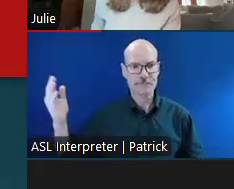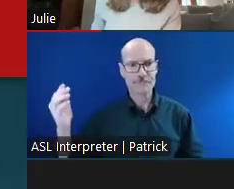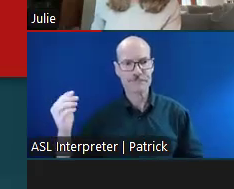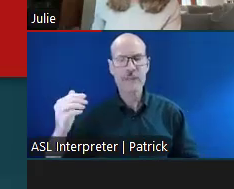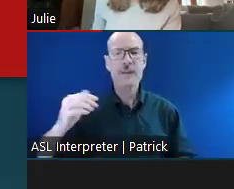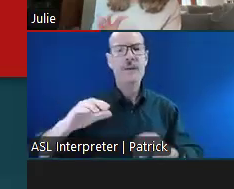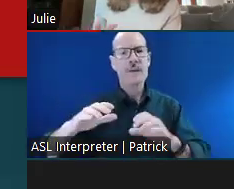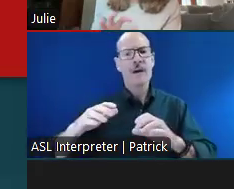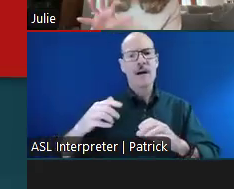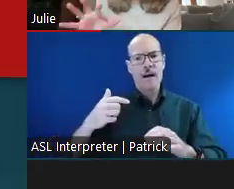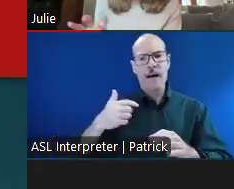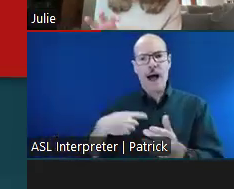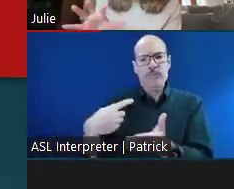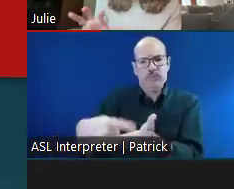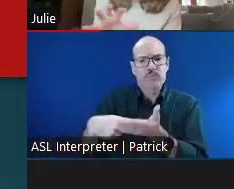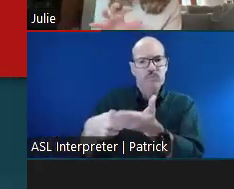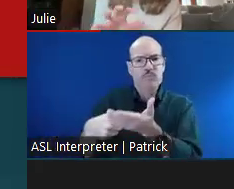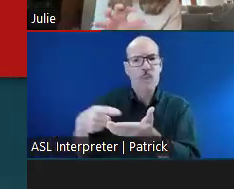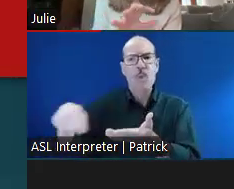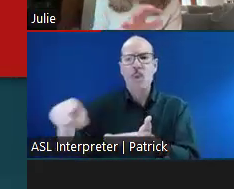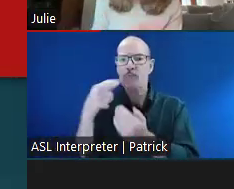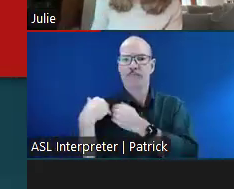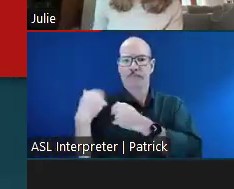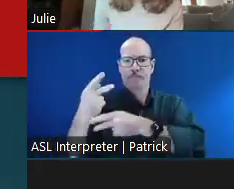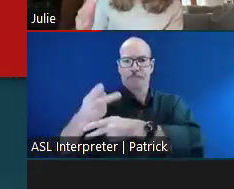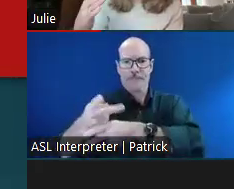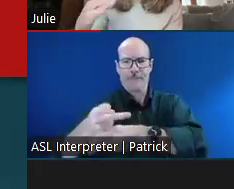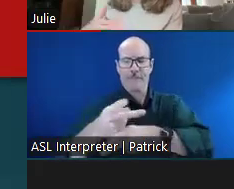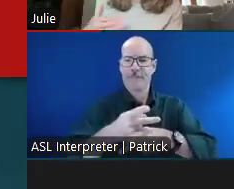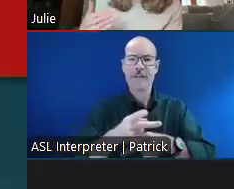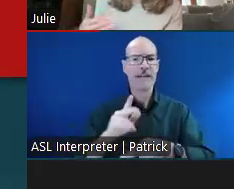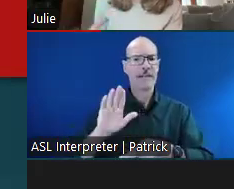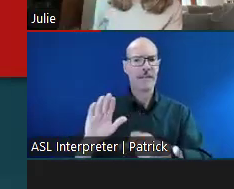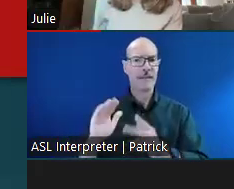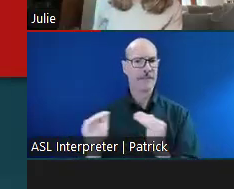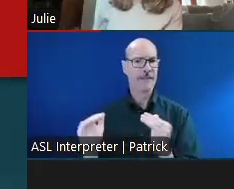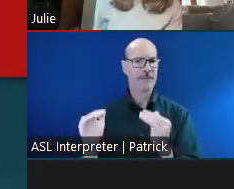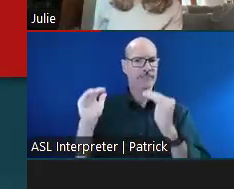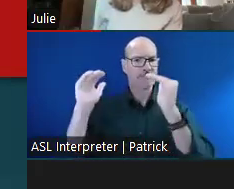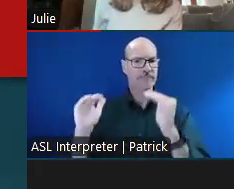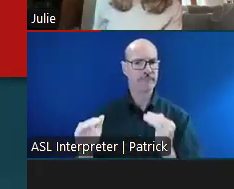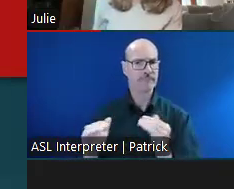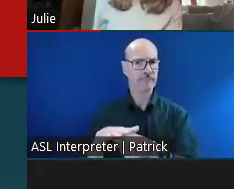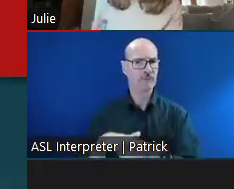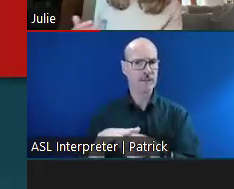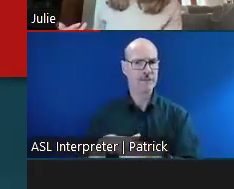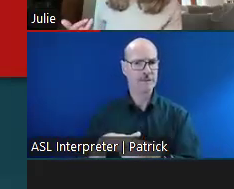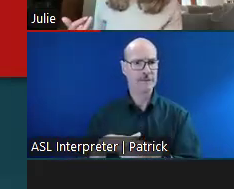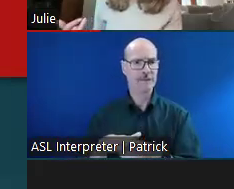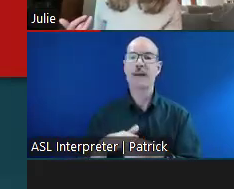One thing that I often do with caregivers and we're talking about their stress level and where it is at, I asked them these three simple questions.